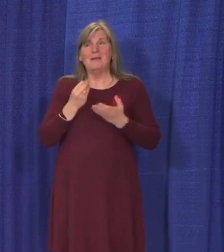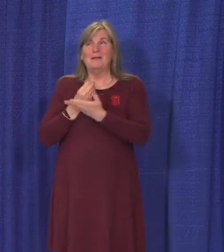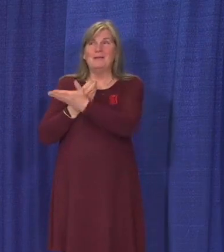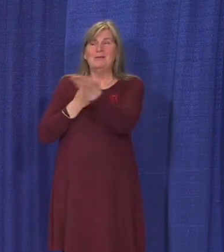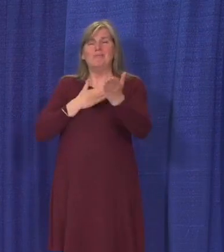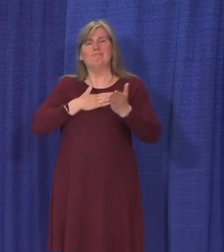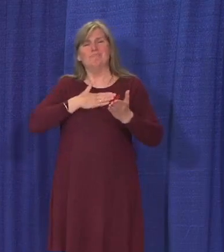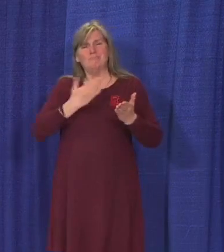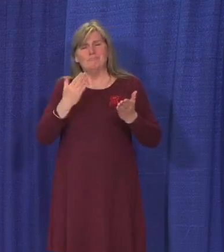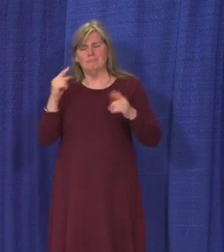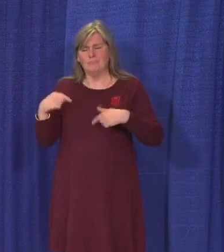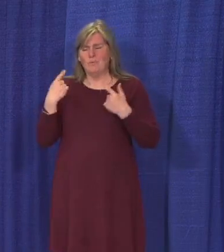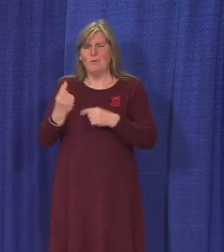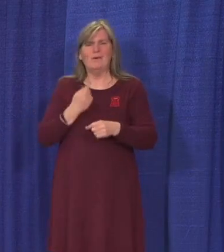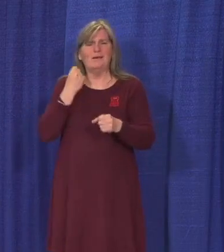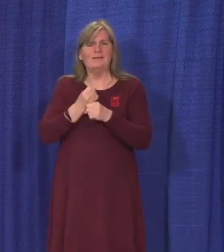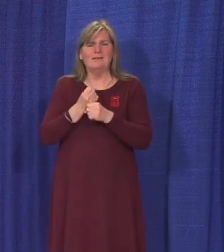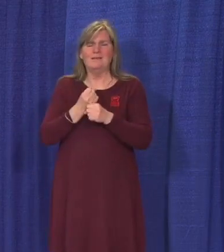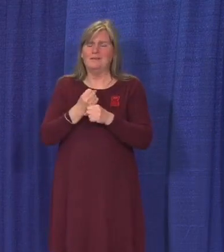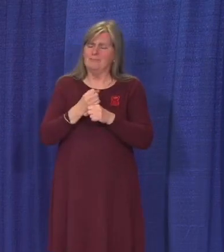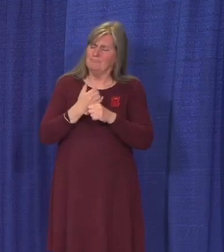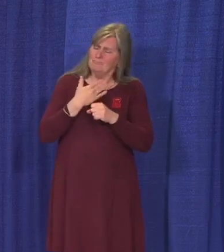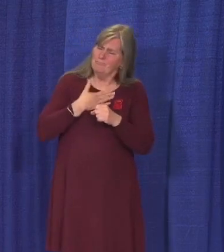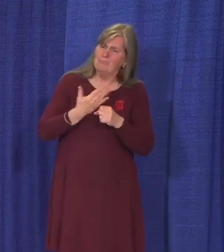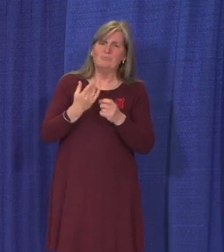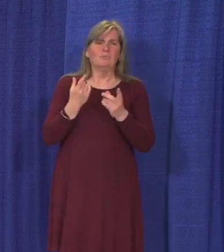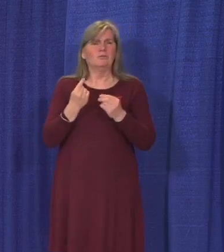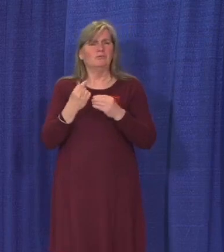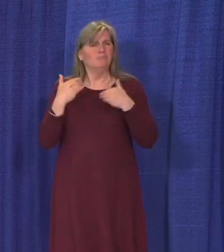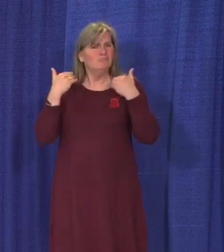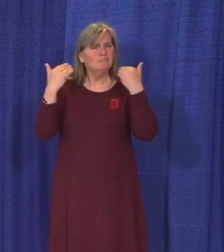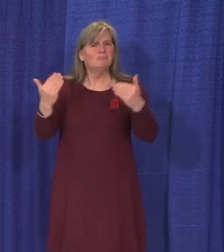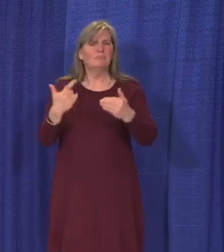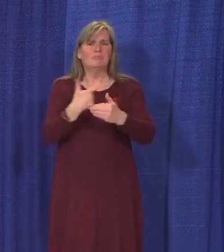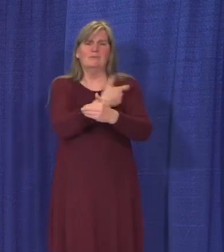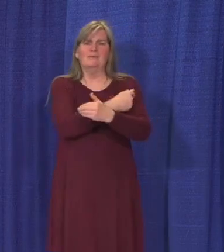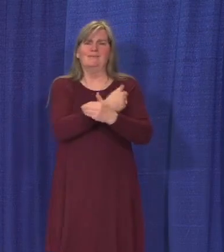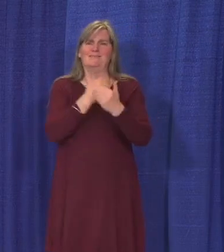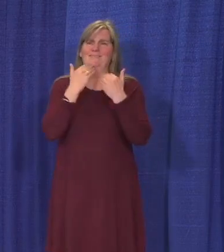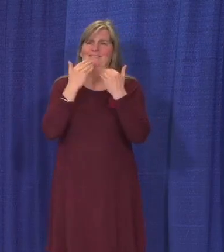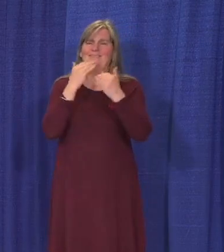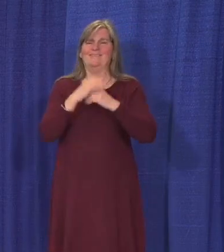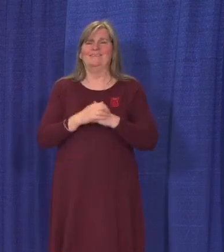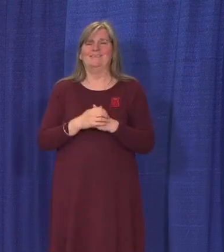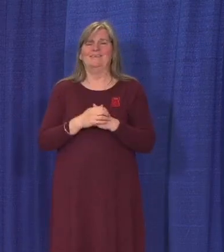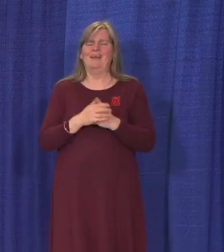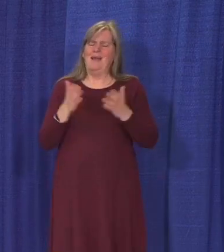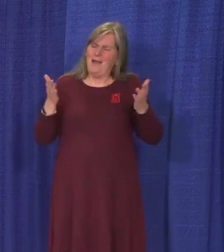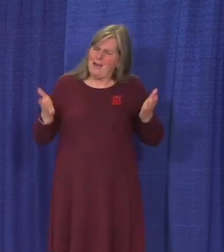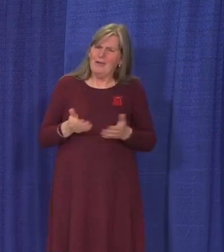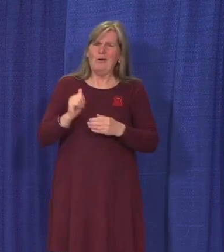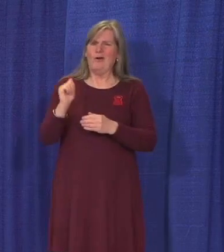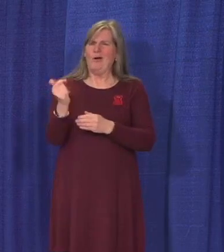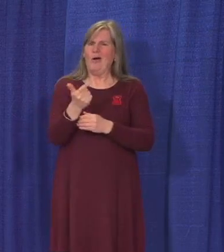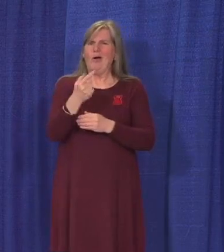to share in a moment. We have a lot of work to do to prepare for these changes.